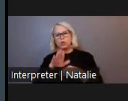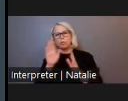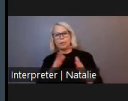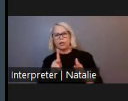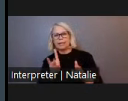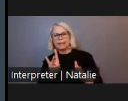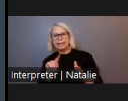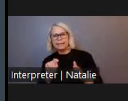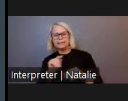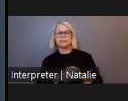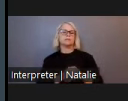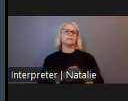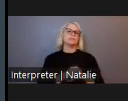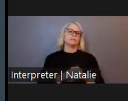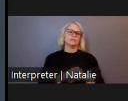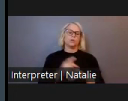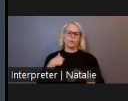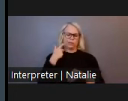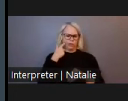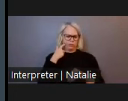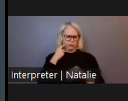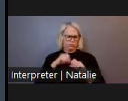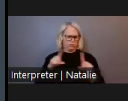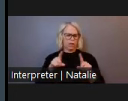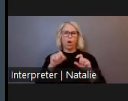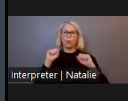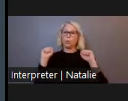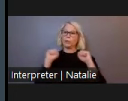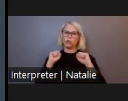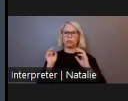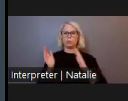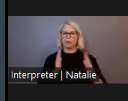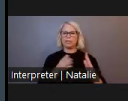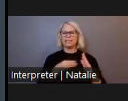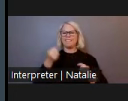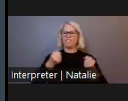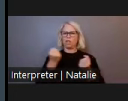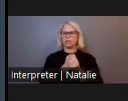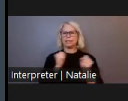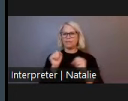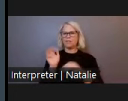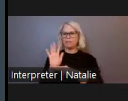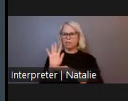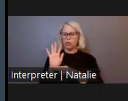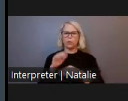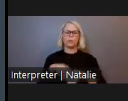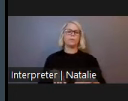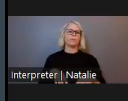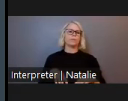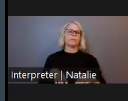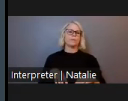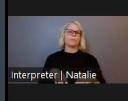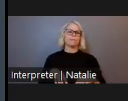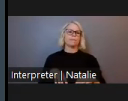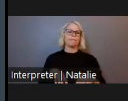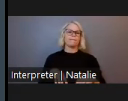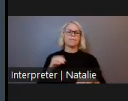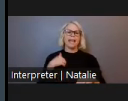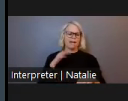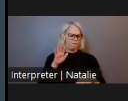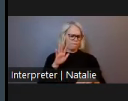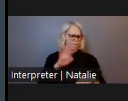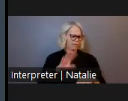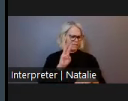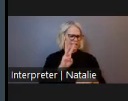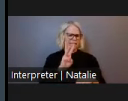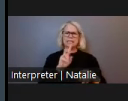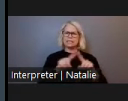We just rolled out a preparedness safety video and we have six different topics but again,